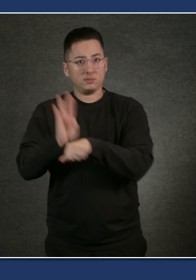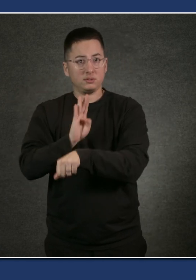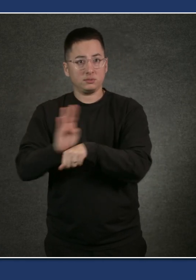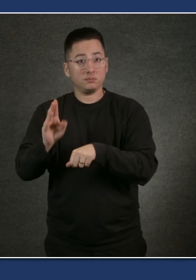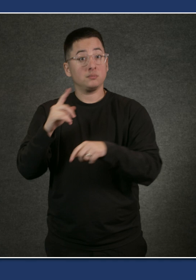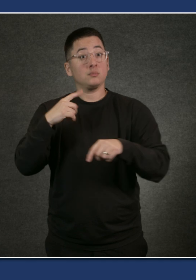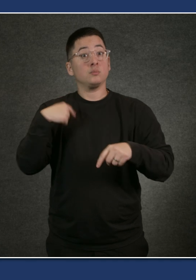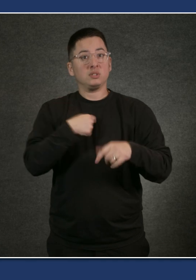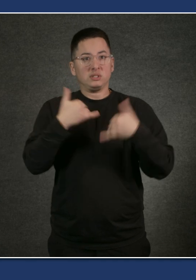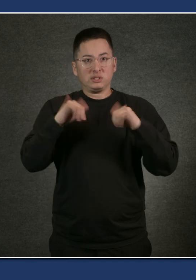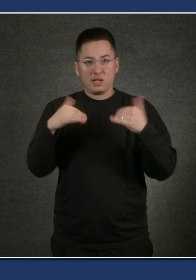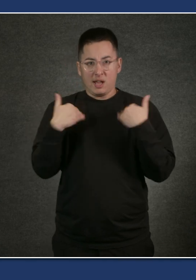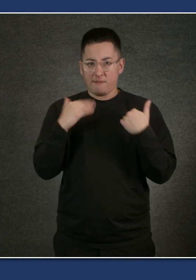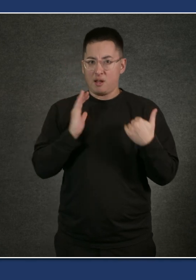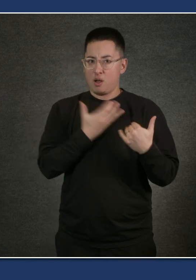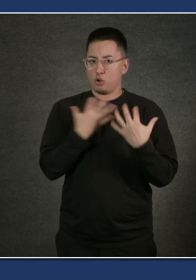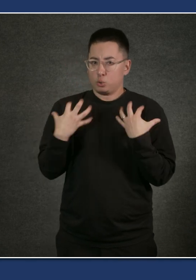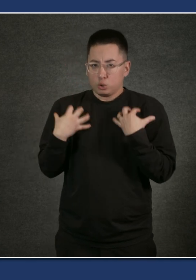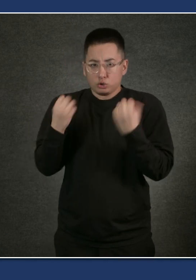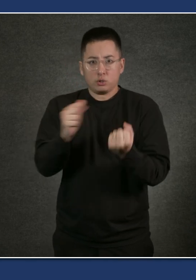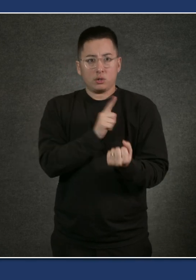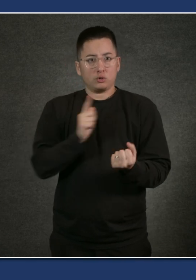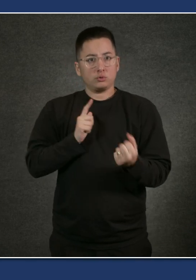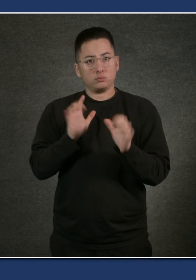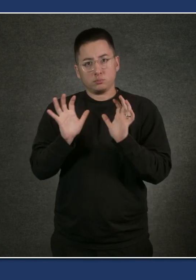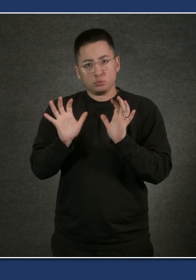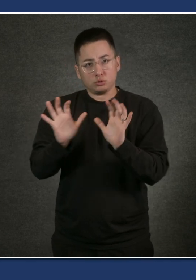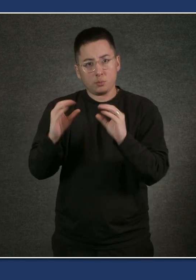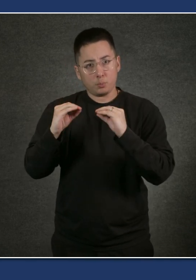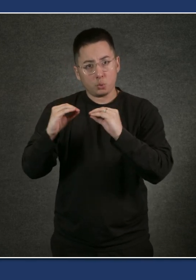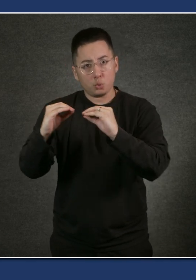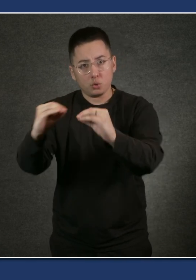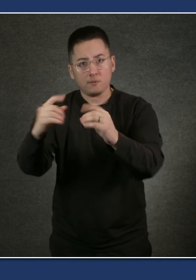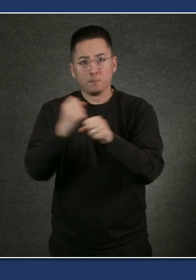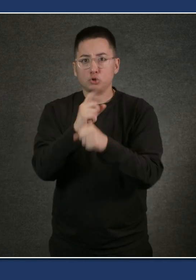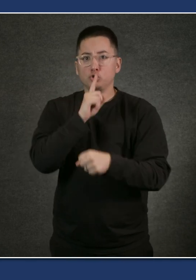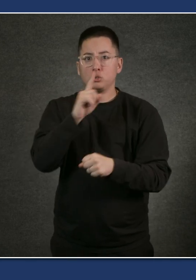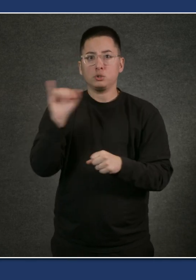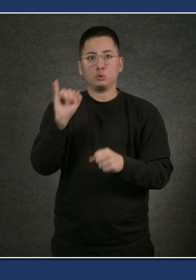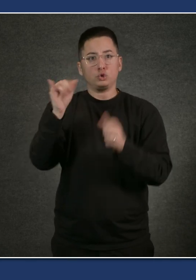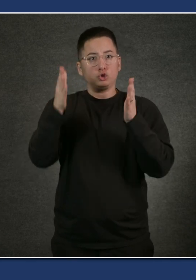ensuring that insurers comply with this important law.